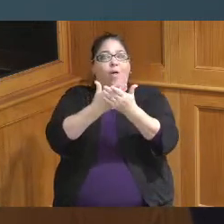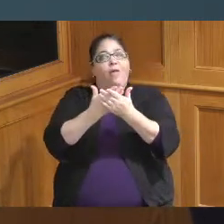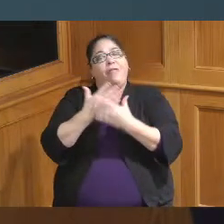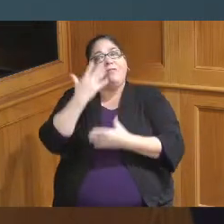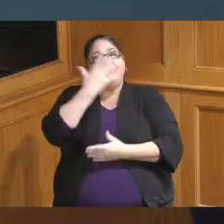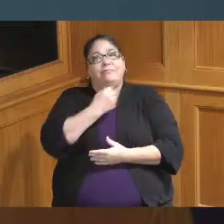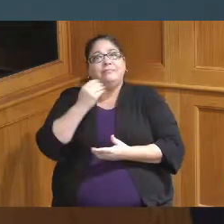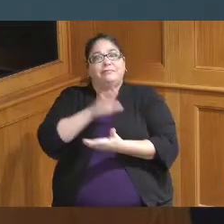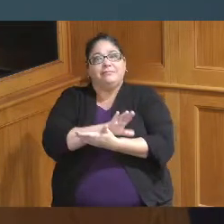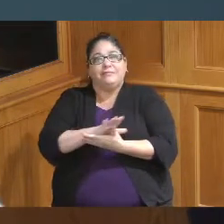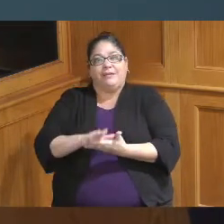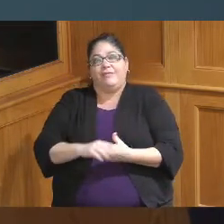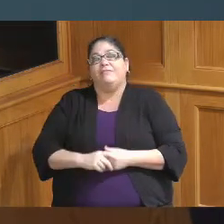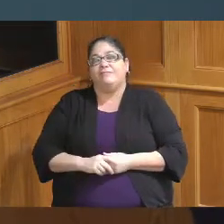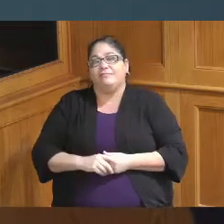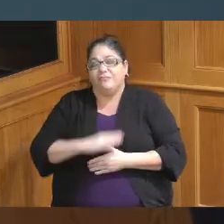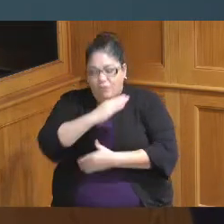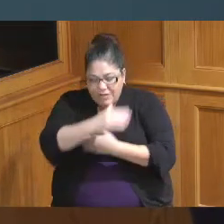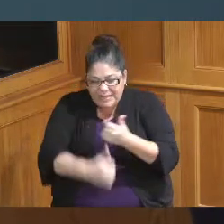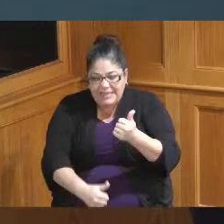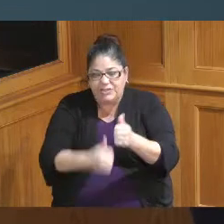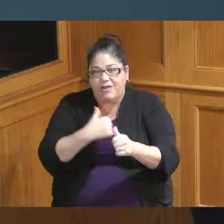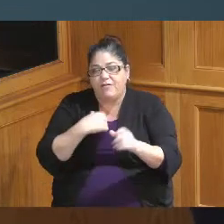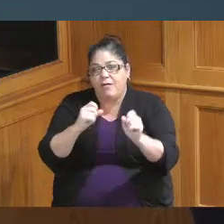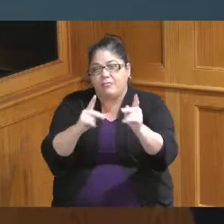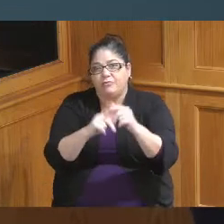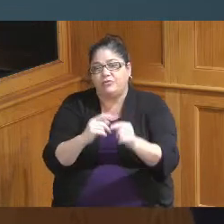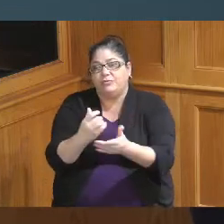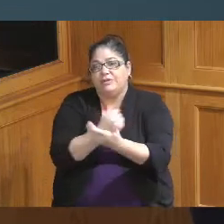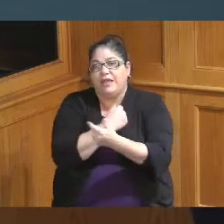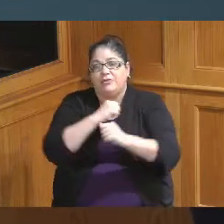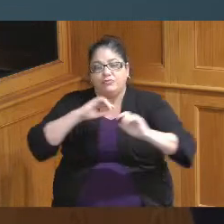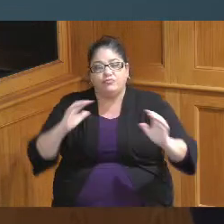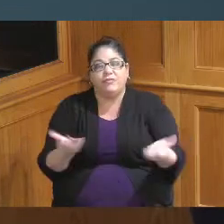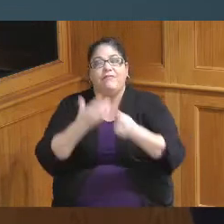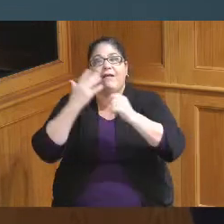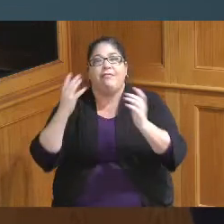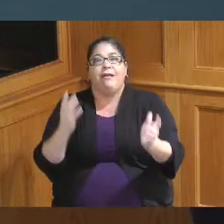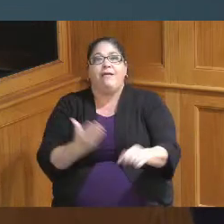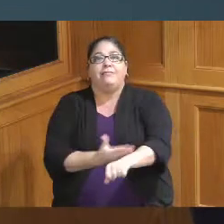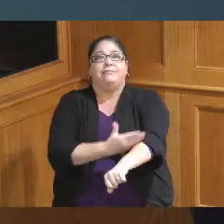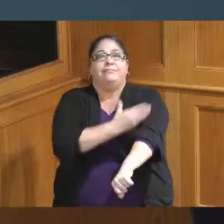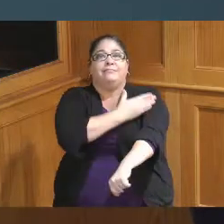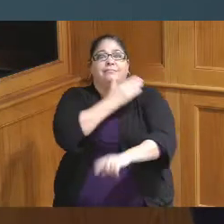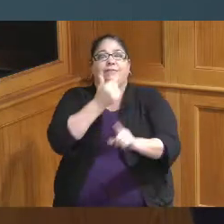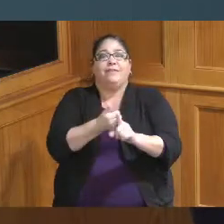municipalities to have an opportunity to be able to revitalize and move their Economic Development